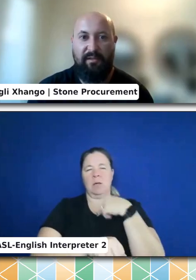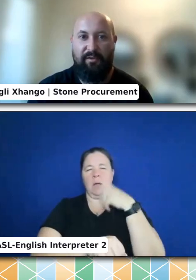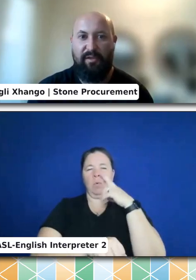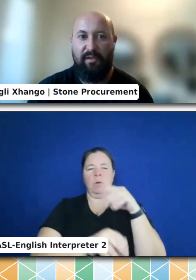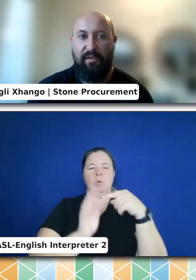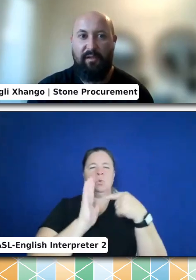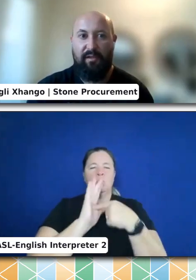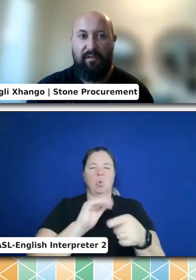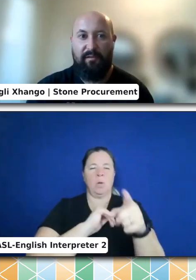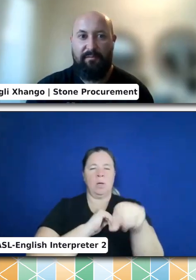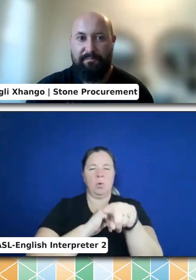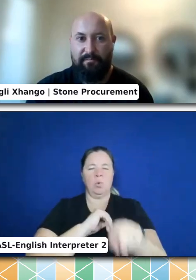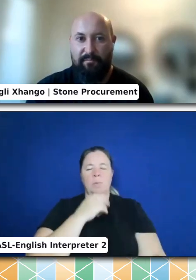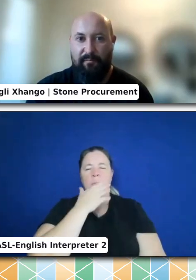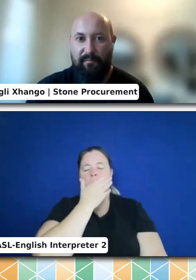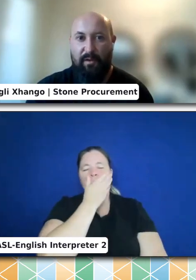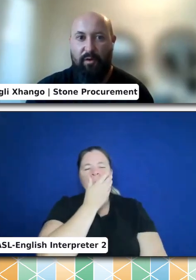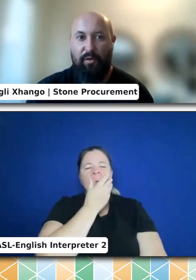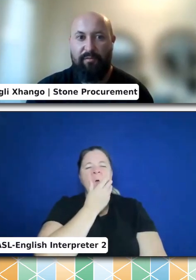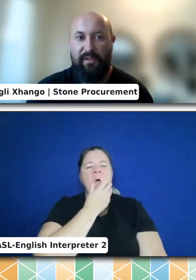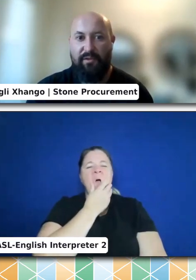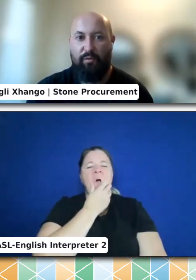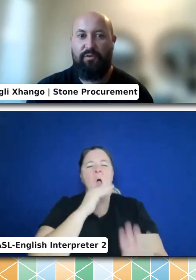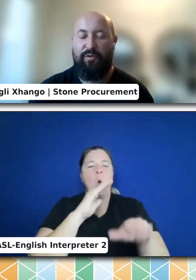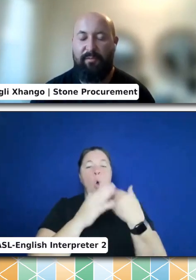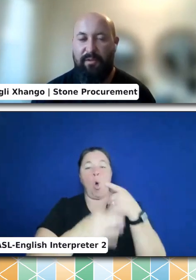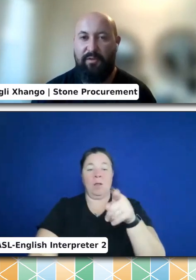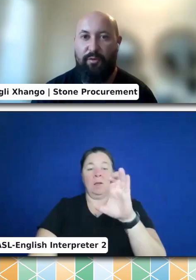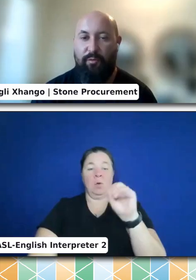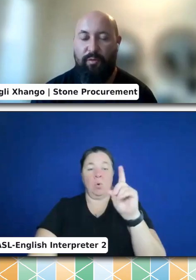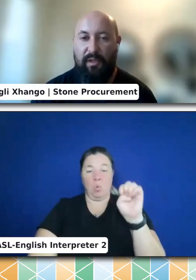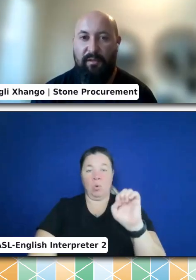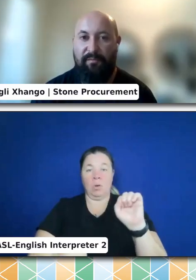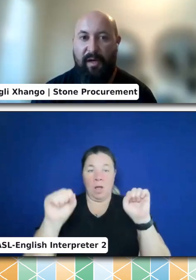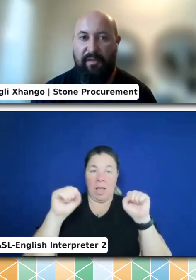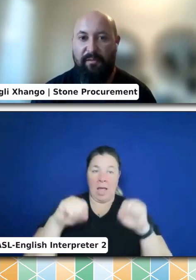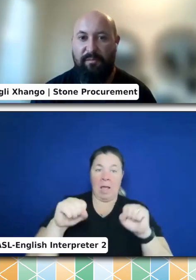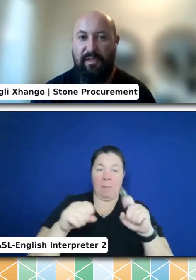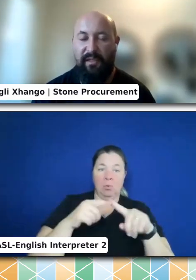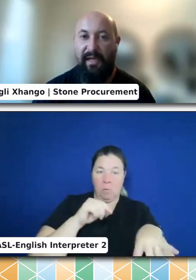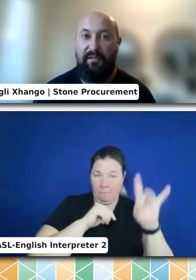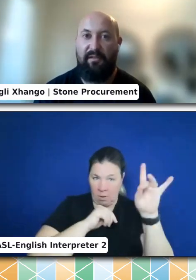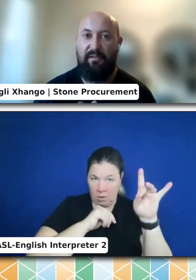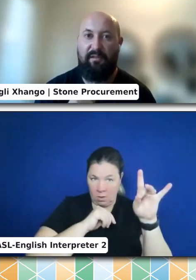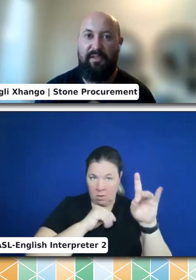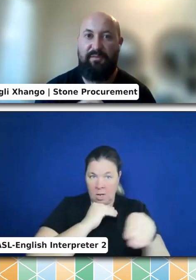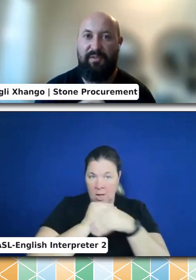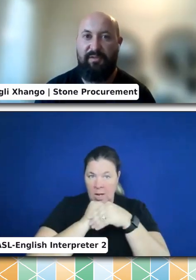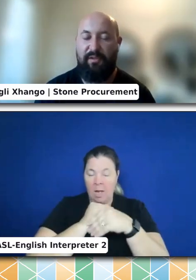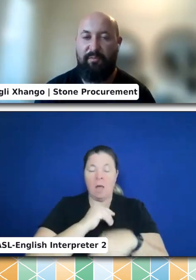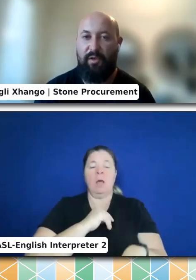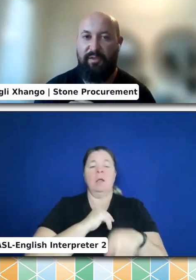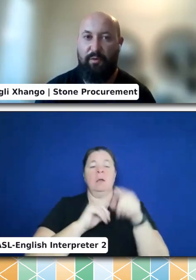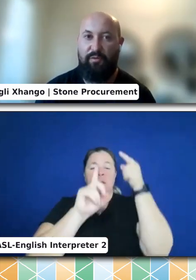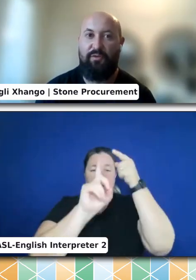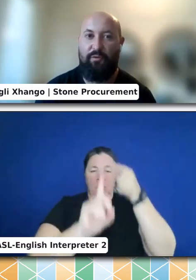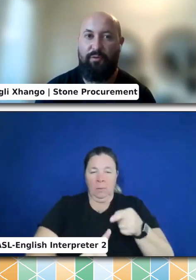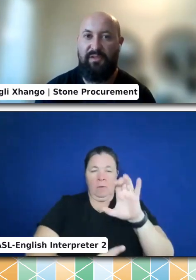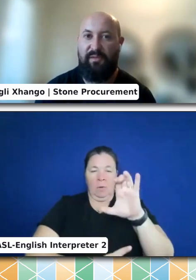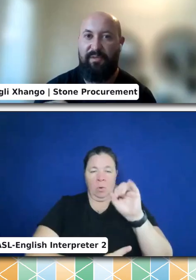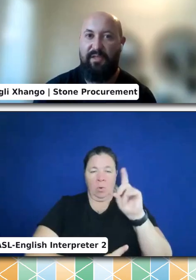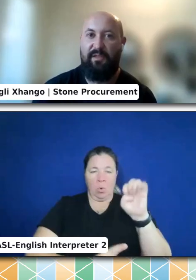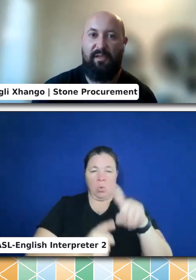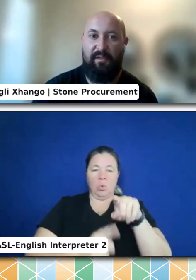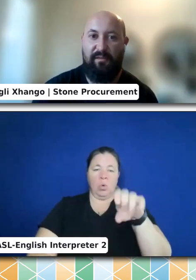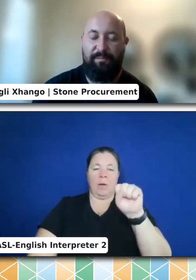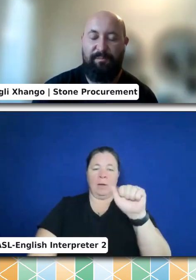Here. All of these codes, you're able to, uh, find them and add these specific commodity codes to your SAP, uh.